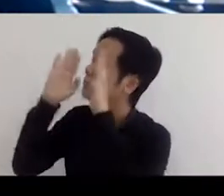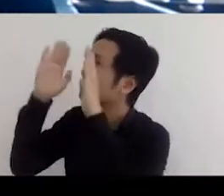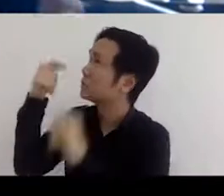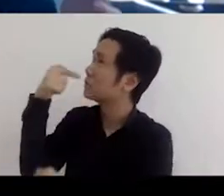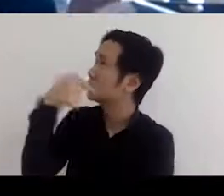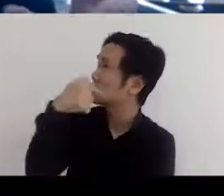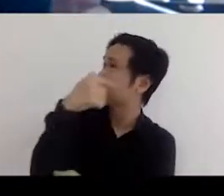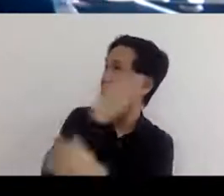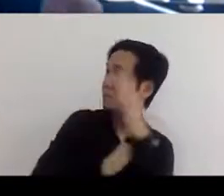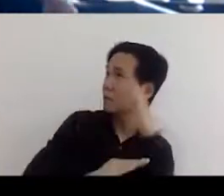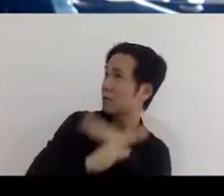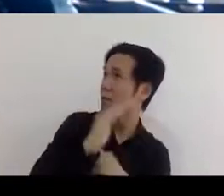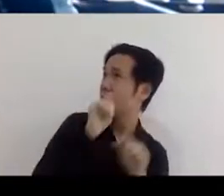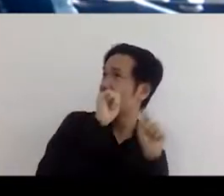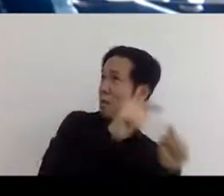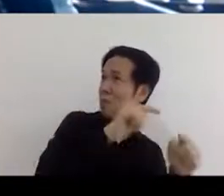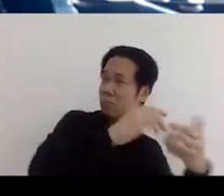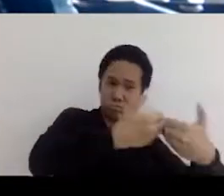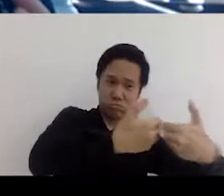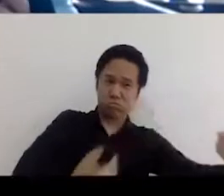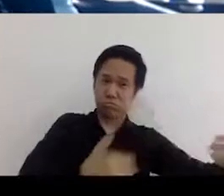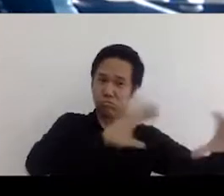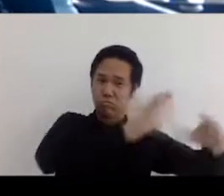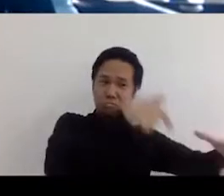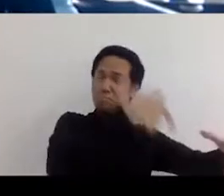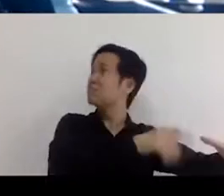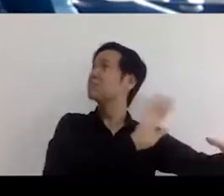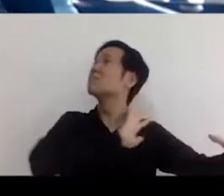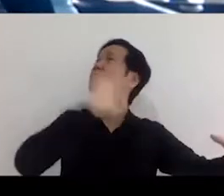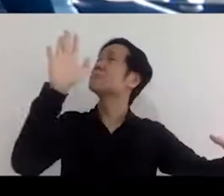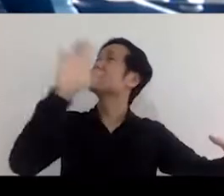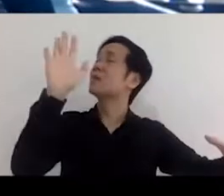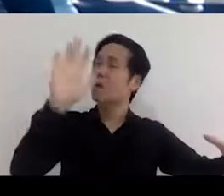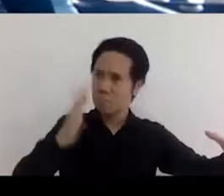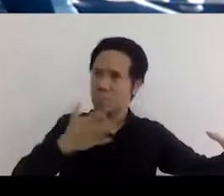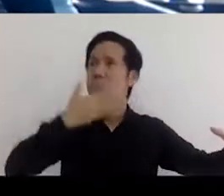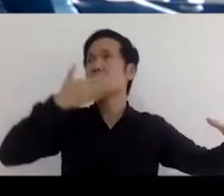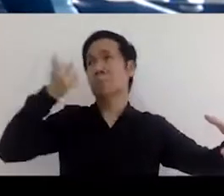let's make sure they go to their home and the government has agreed with that.